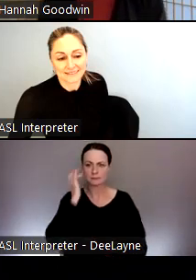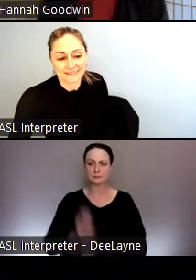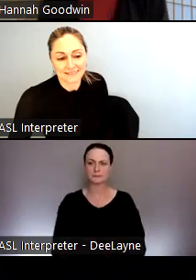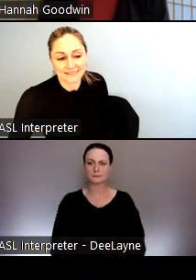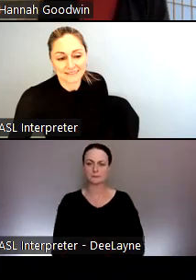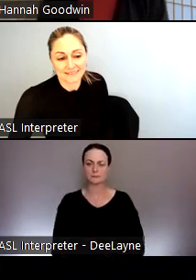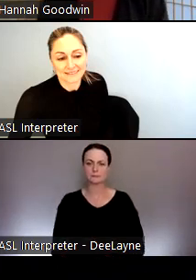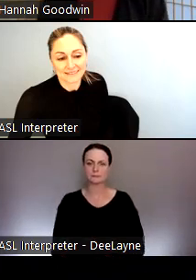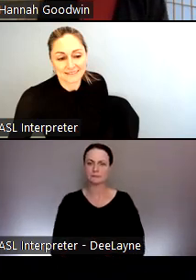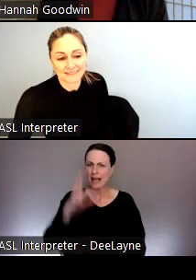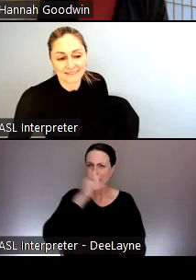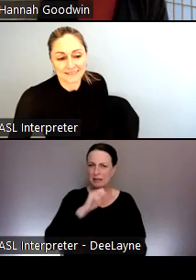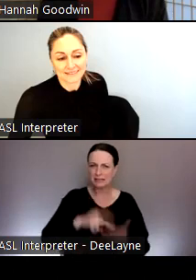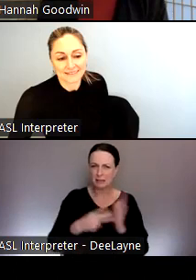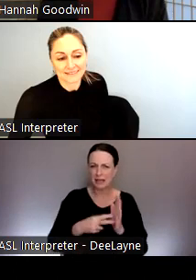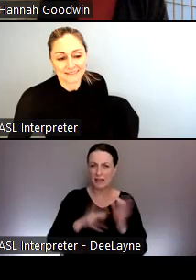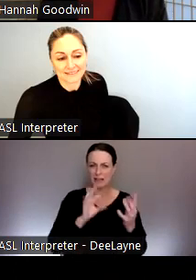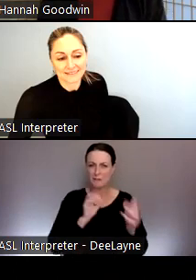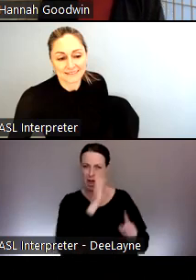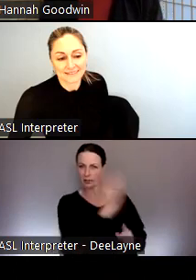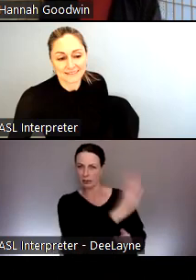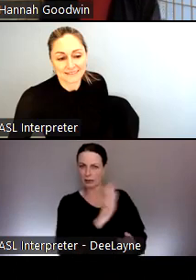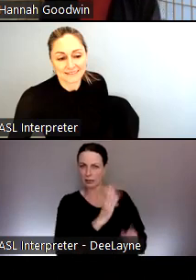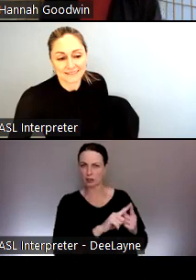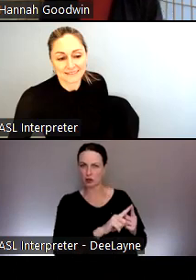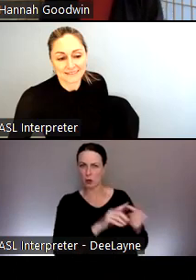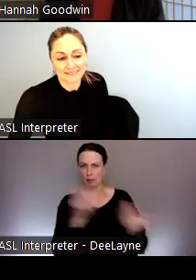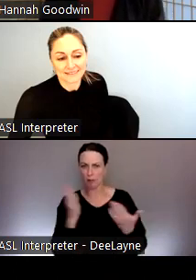And I'm guessing that means feedback to the person who submitted it. - Right, right.